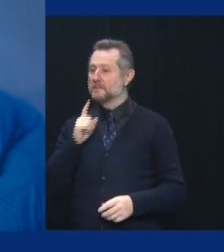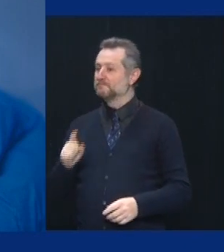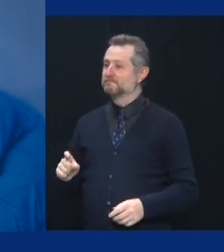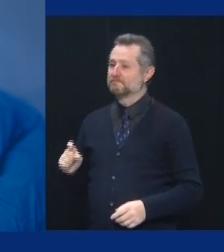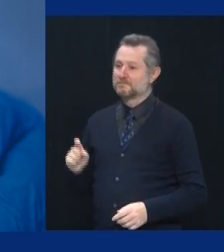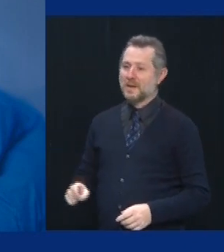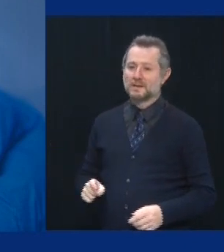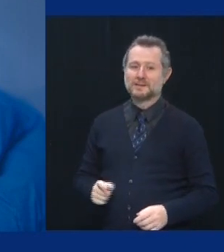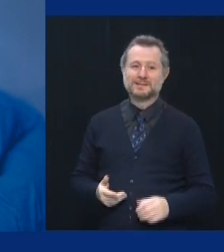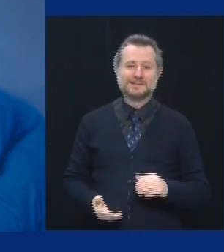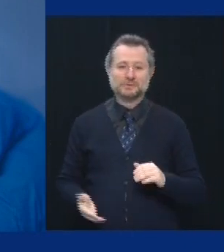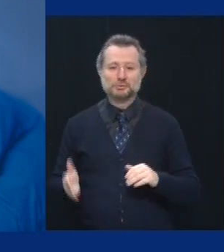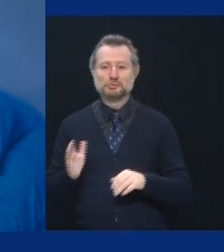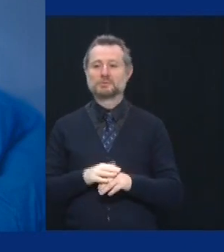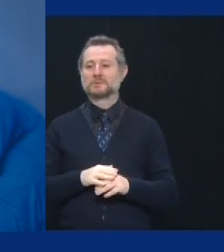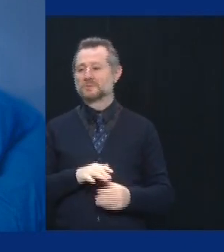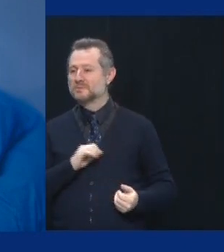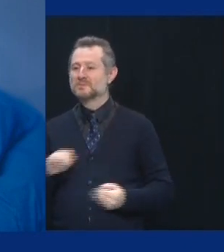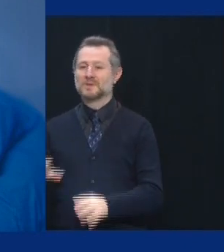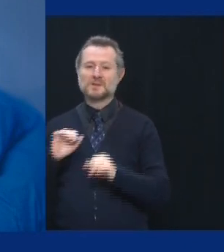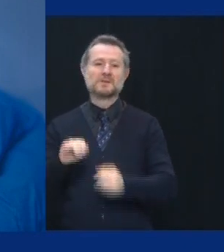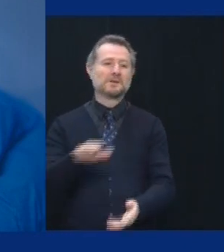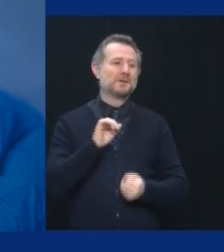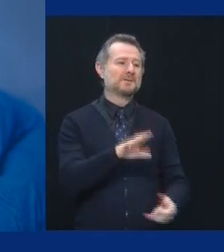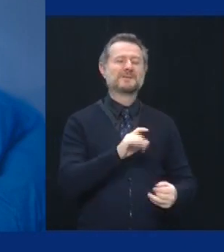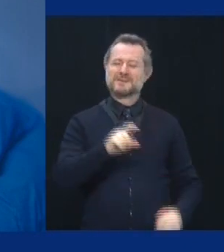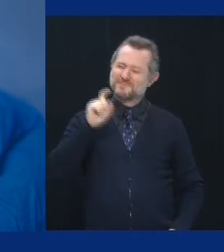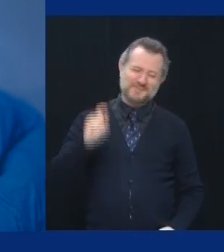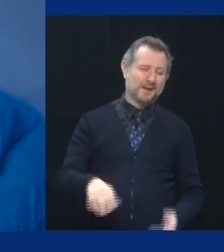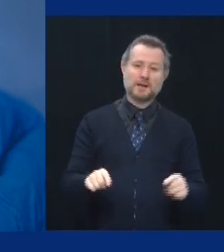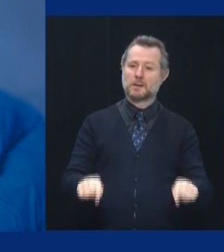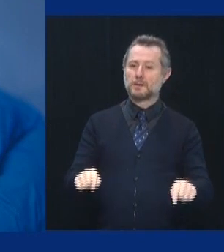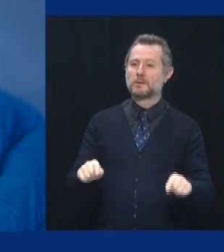THIS SITUATION. THE FEDERAL GOVERNMENT IS IN